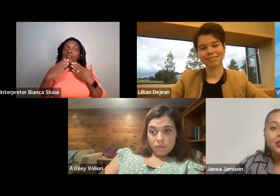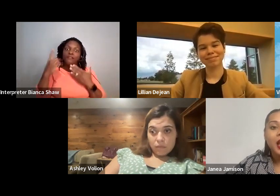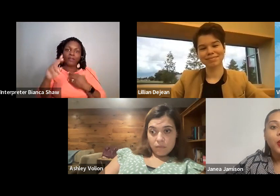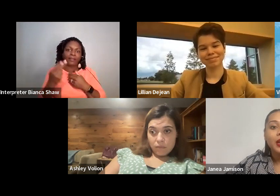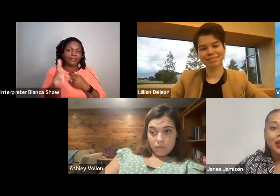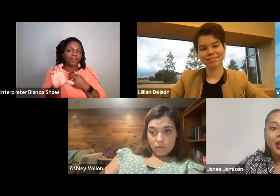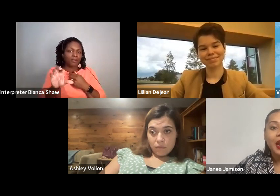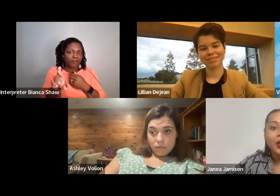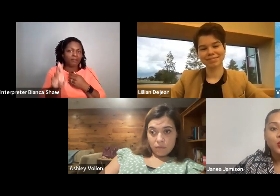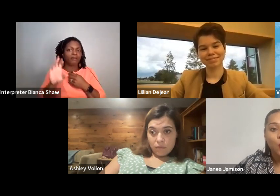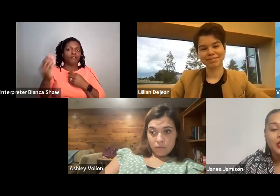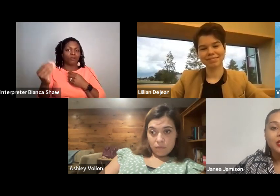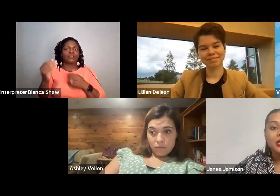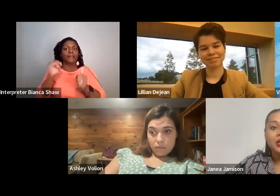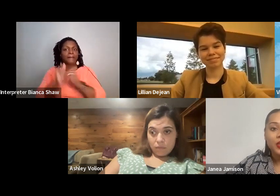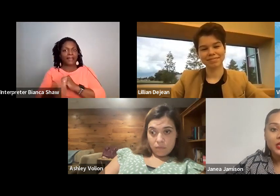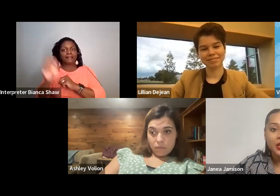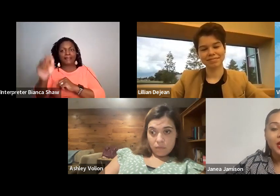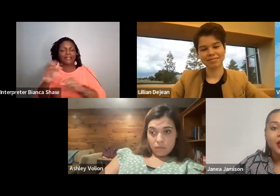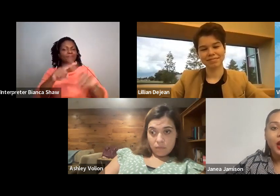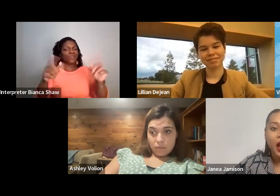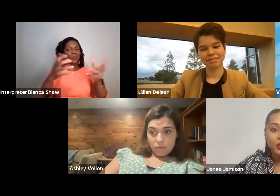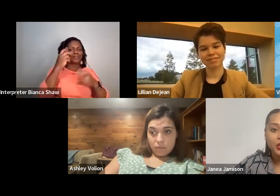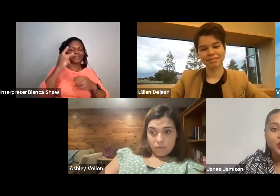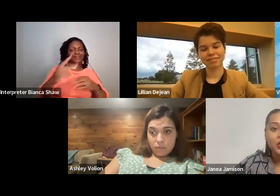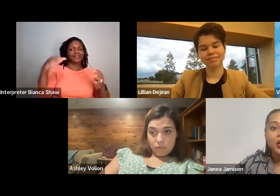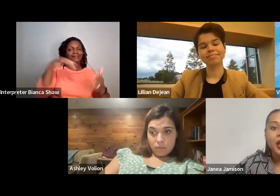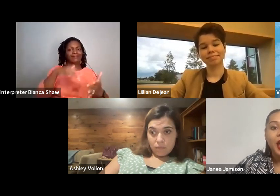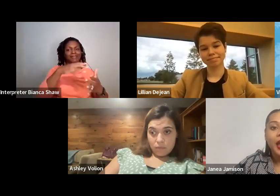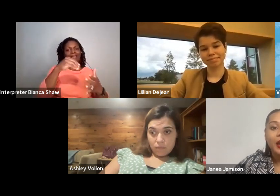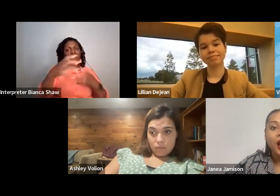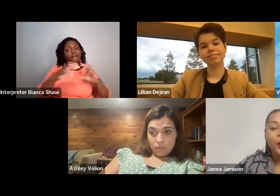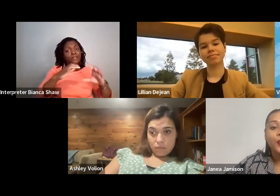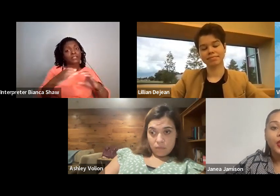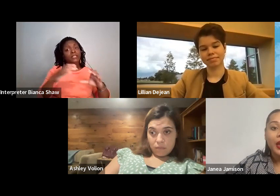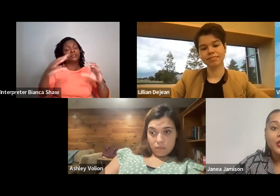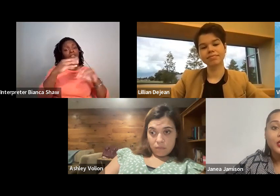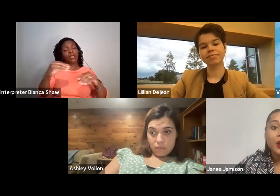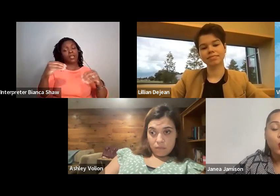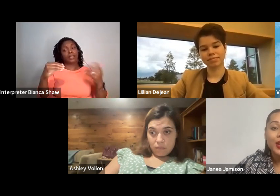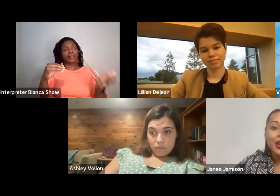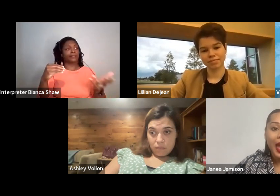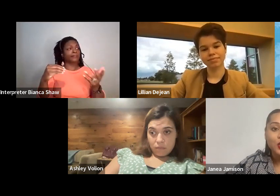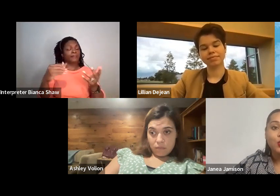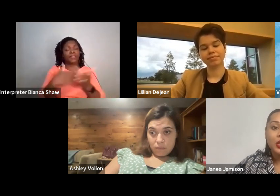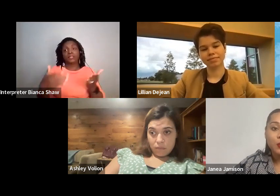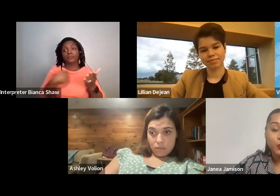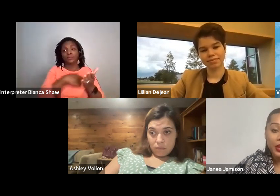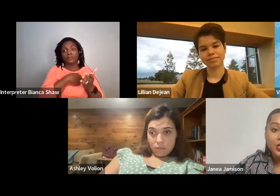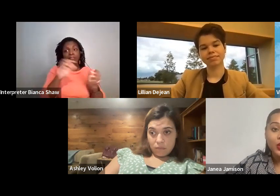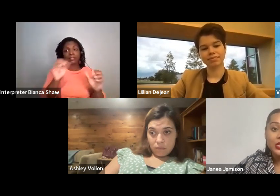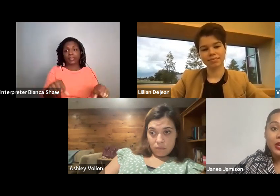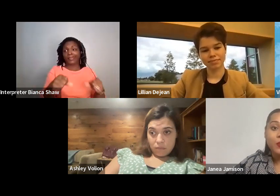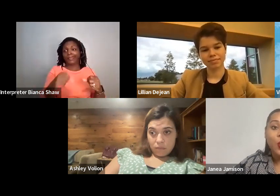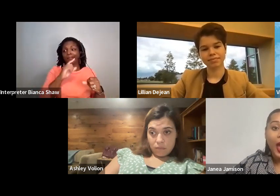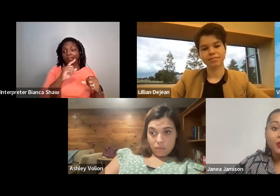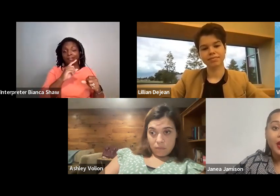But again, I do want to see the study in the conversation, and things that we can actually place on the table.